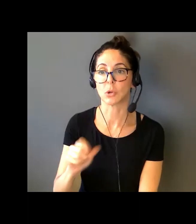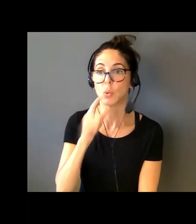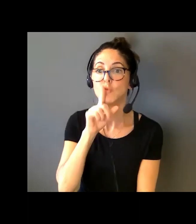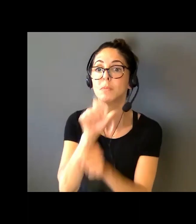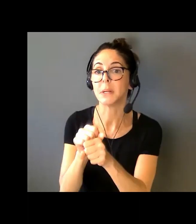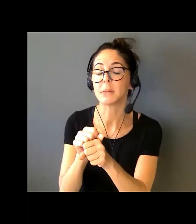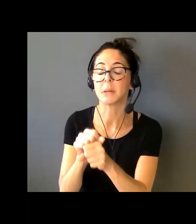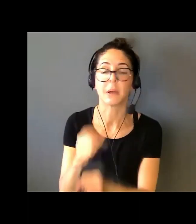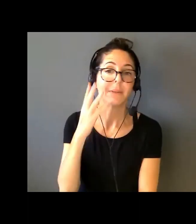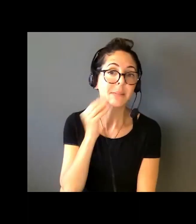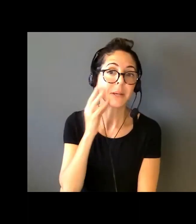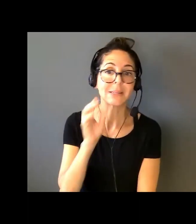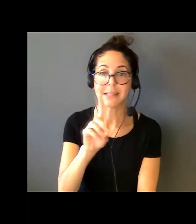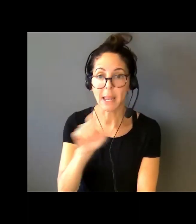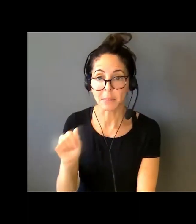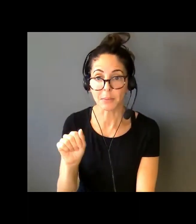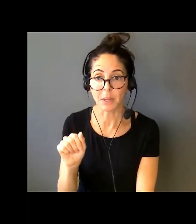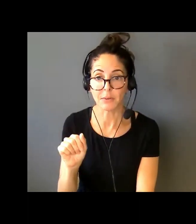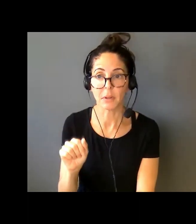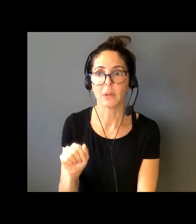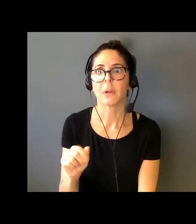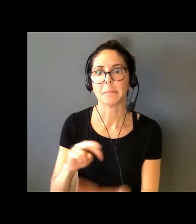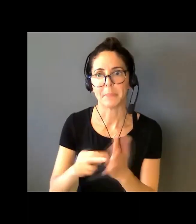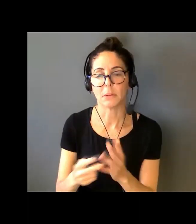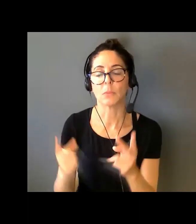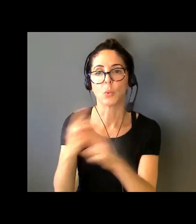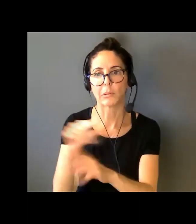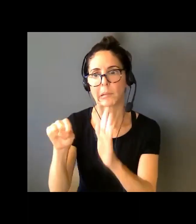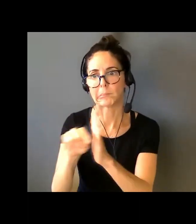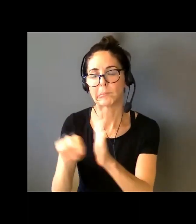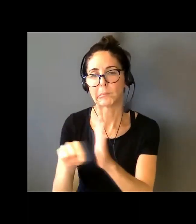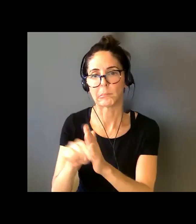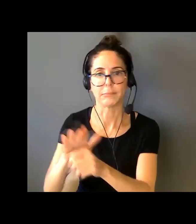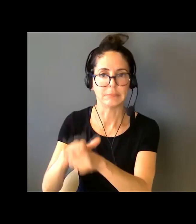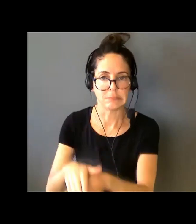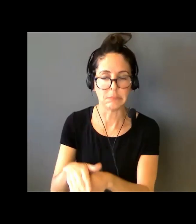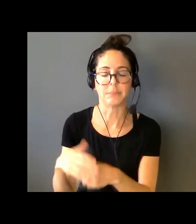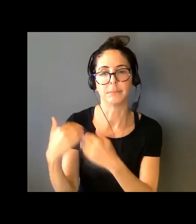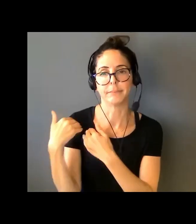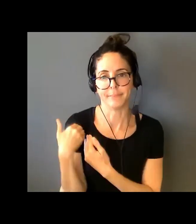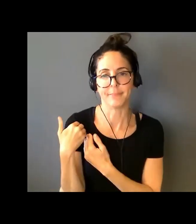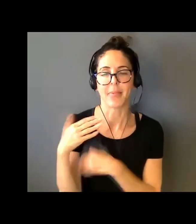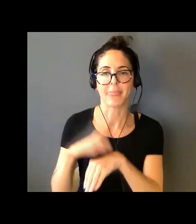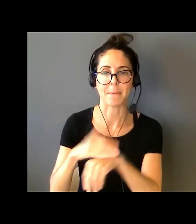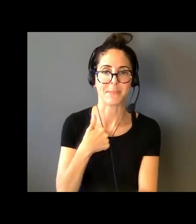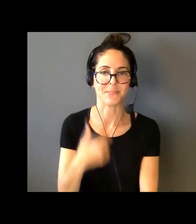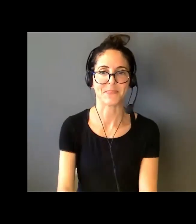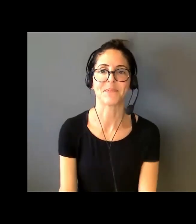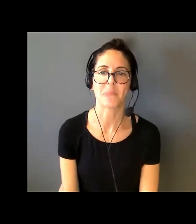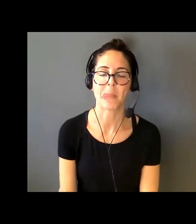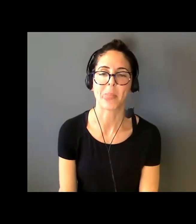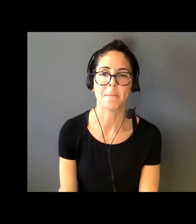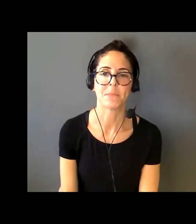that come with significantly more disadvantage. Because, yeah, the lines between researcher and